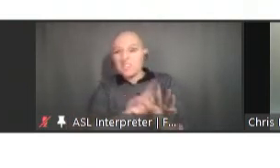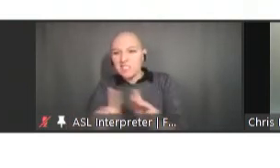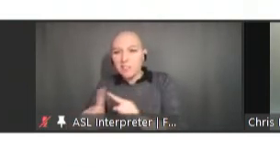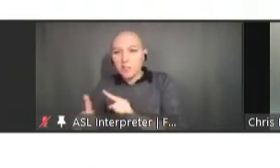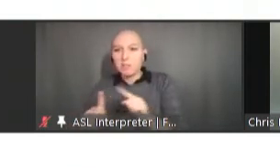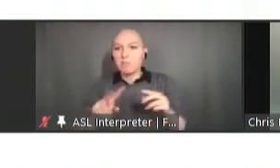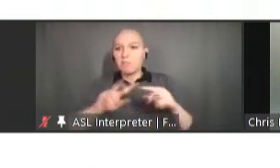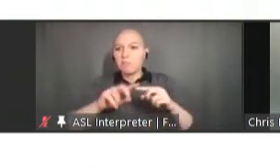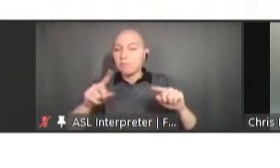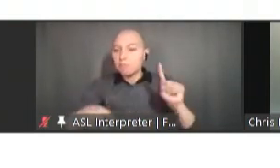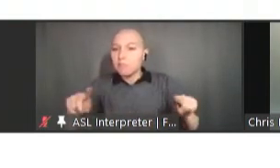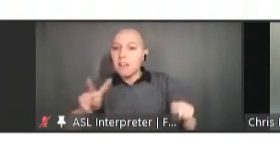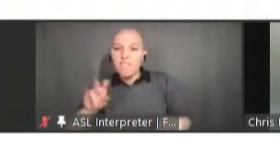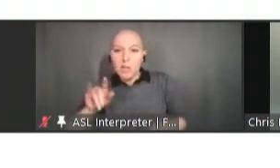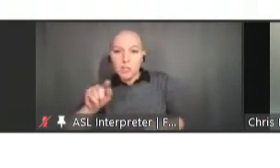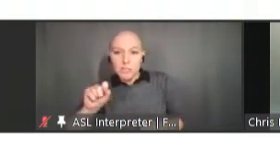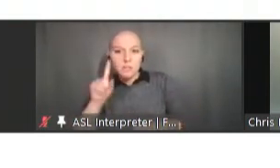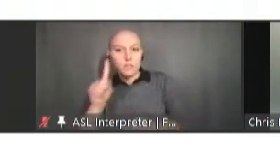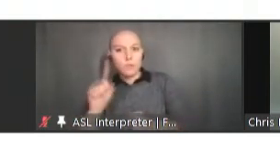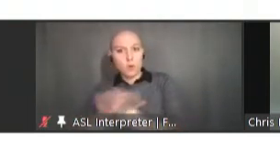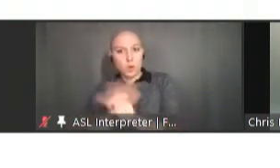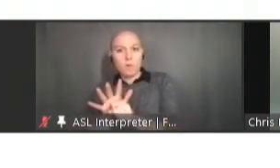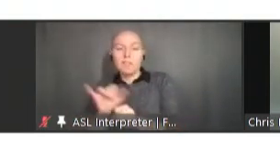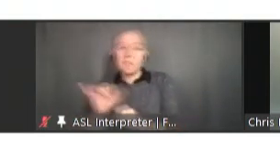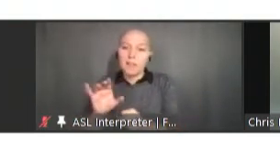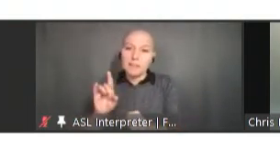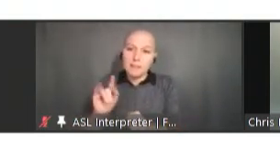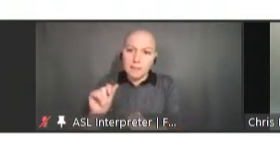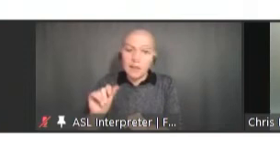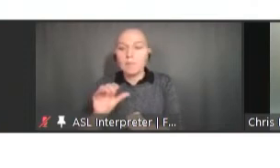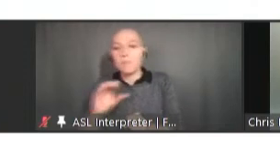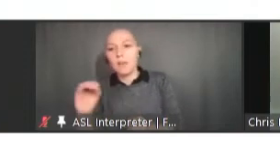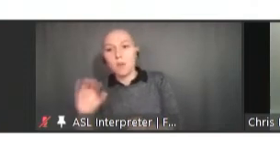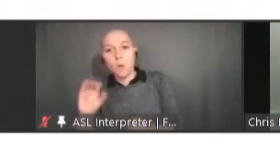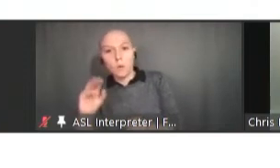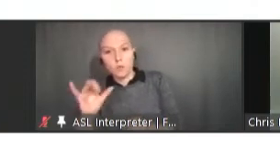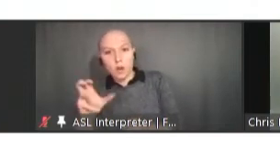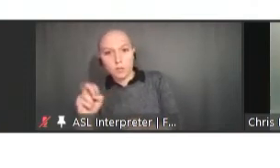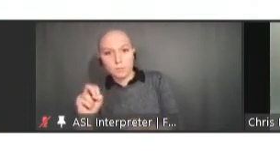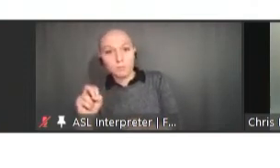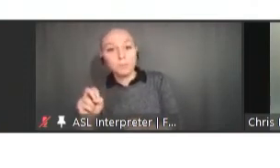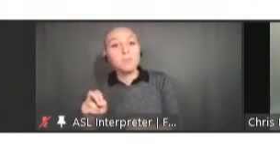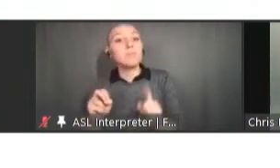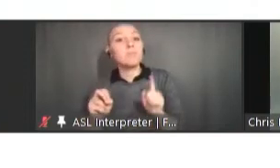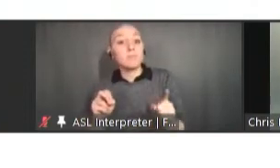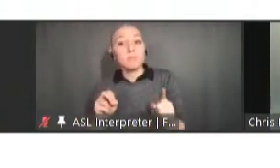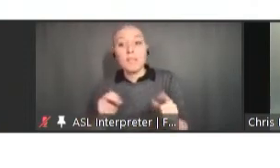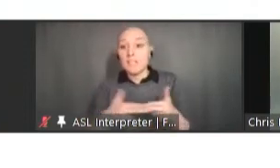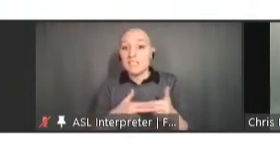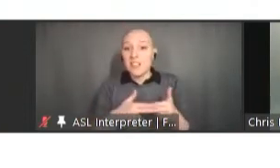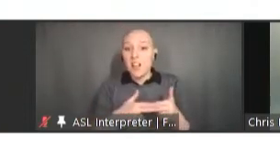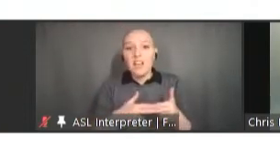Next slide. So, this slide is just a snapshot of the six vaccines that have been supported by the